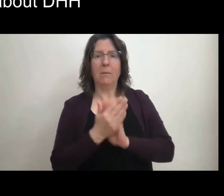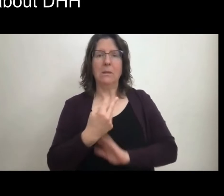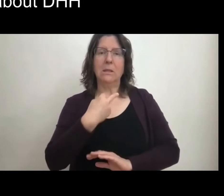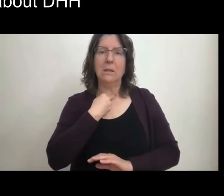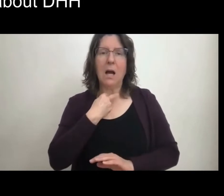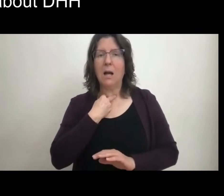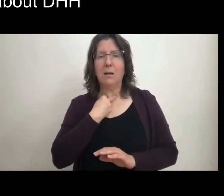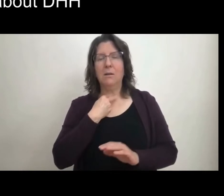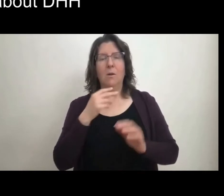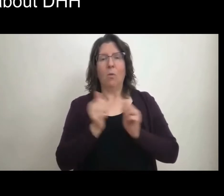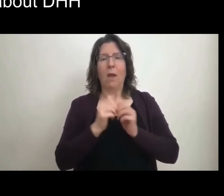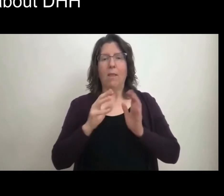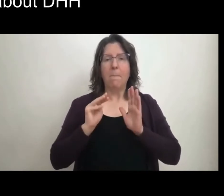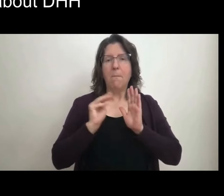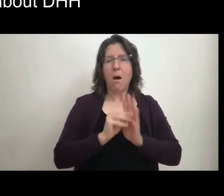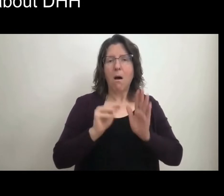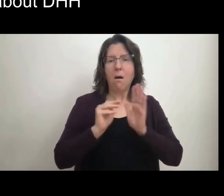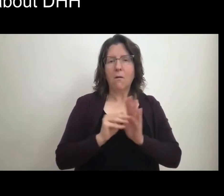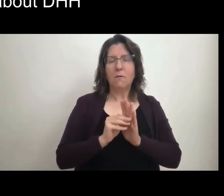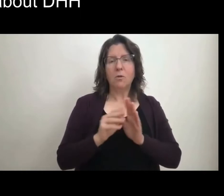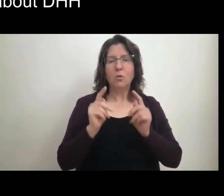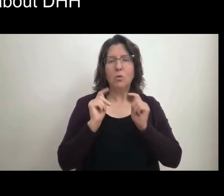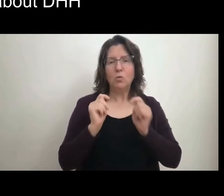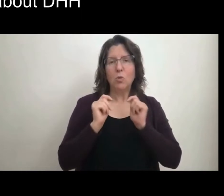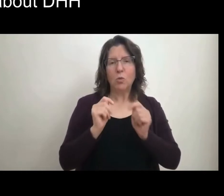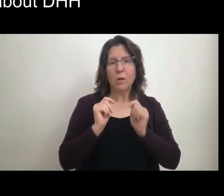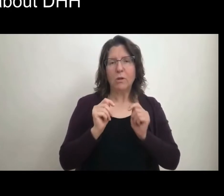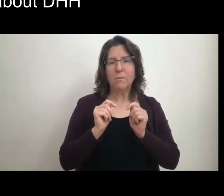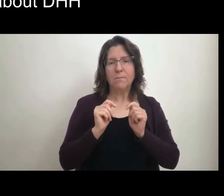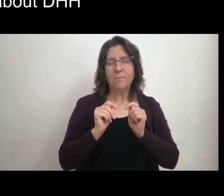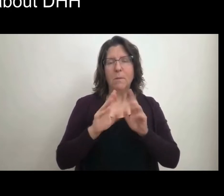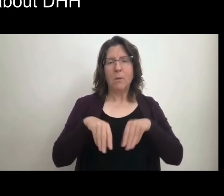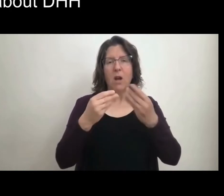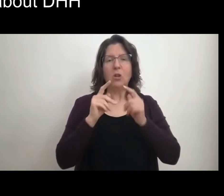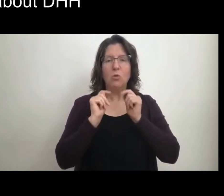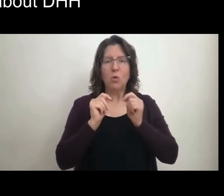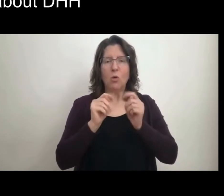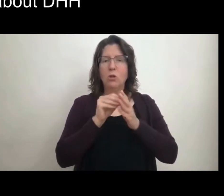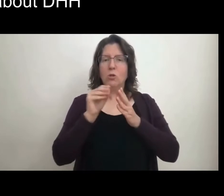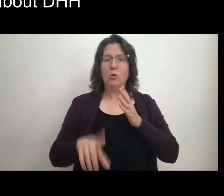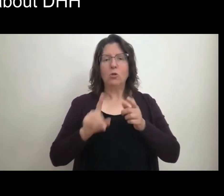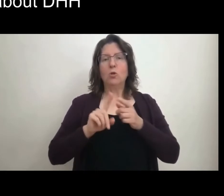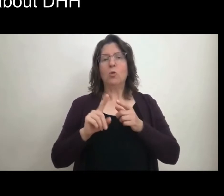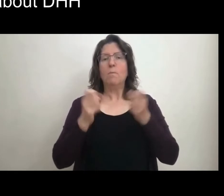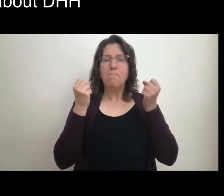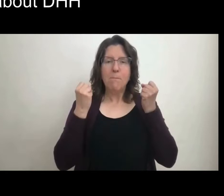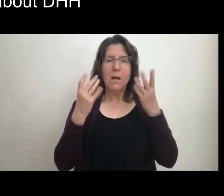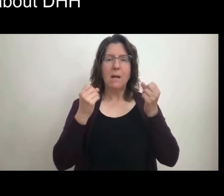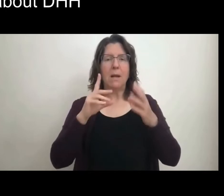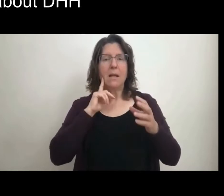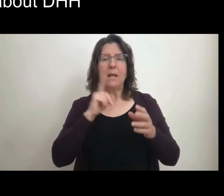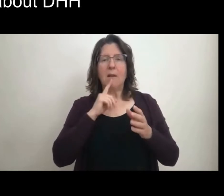I was stuck in that old pedagogical model.